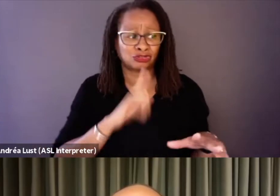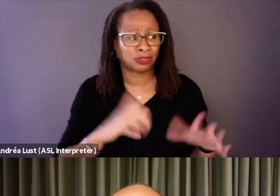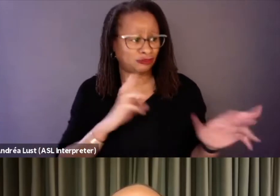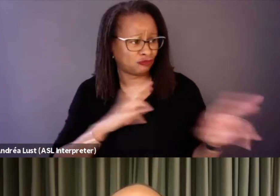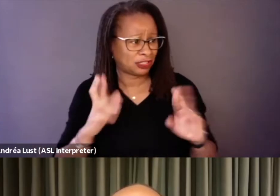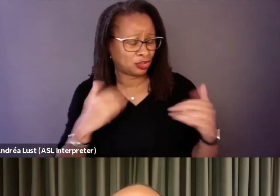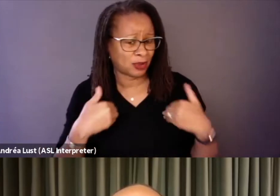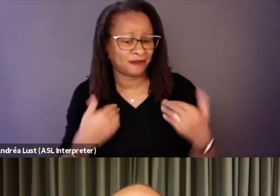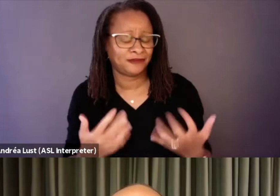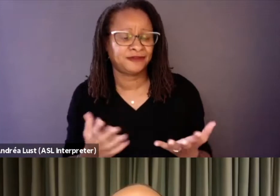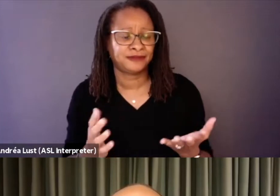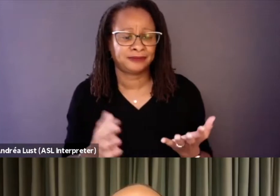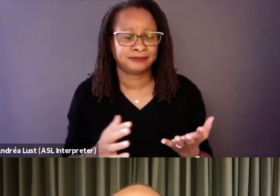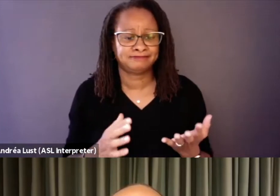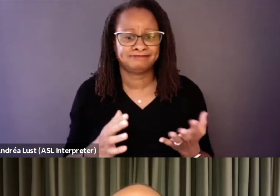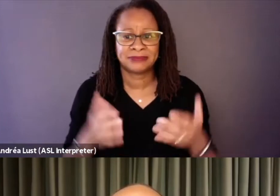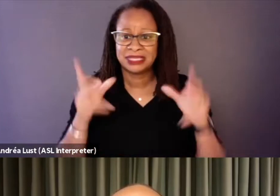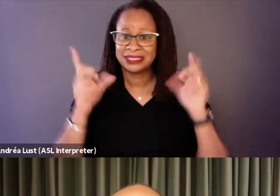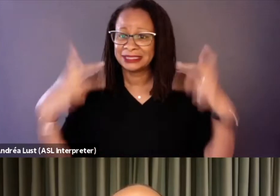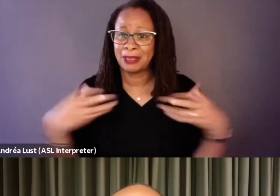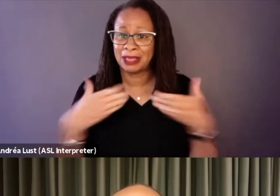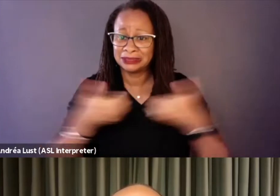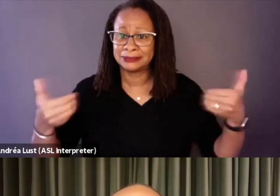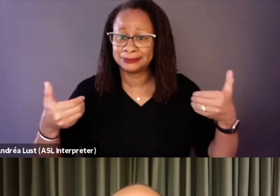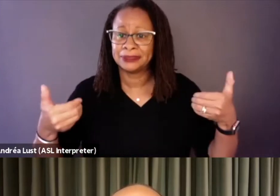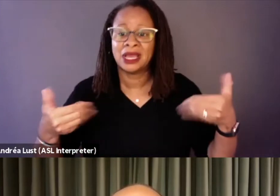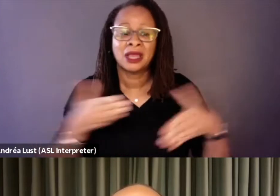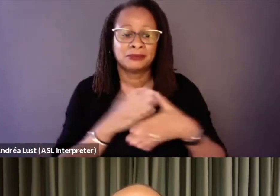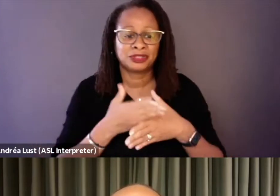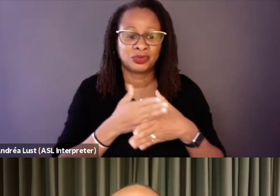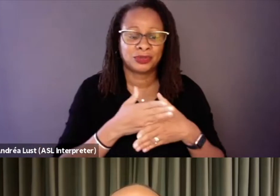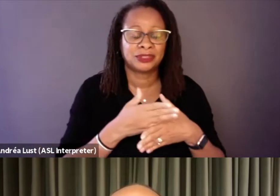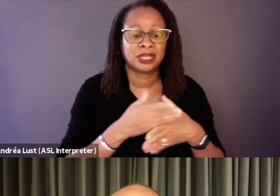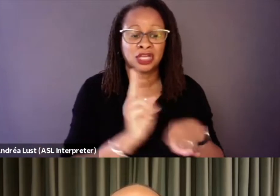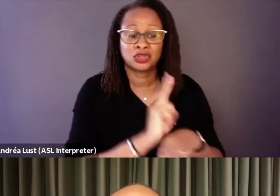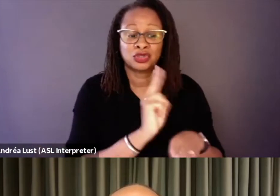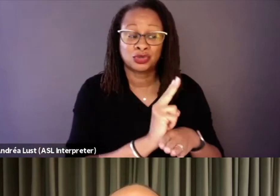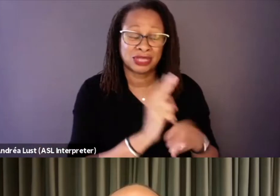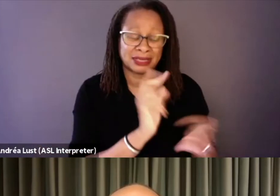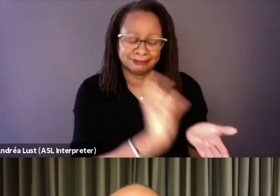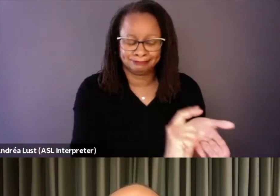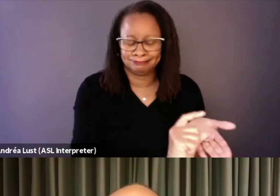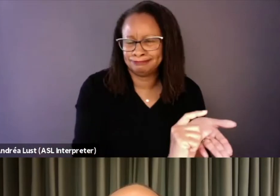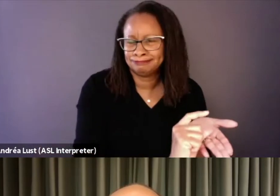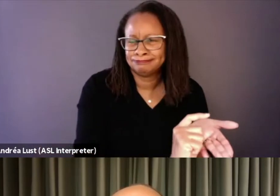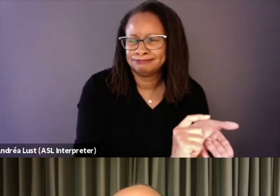kind of like split the difference between using what little audio I thought I could get from David